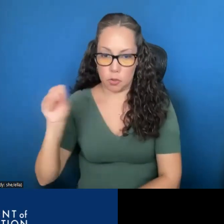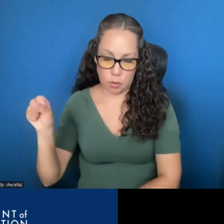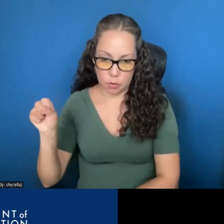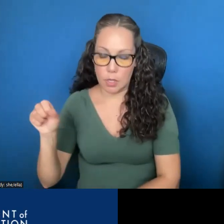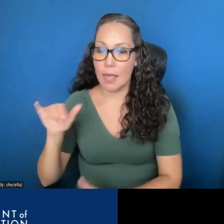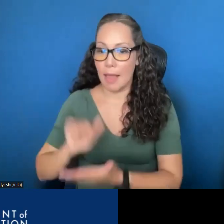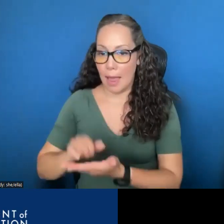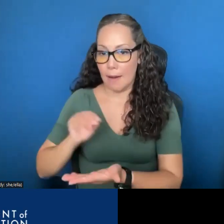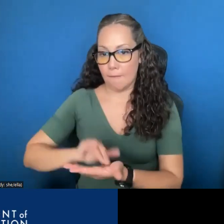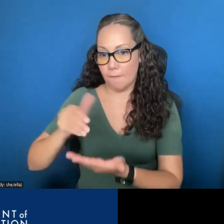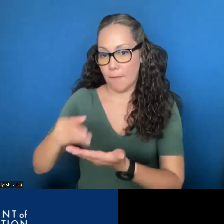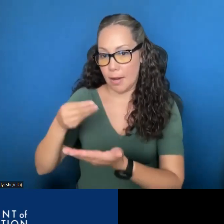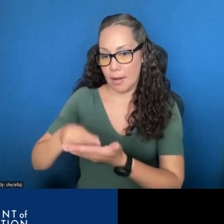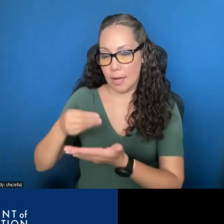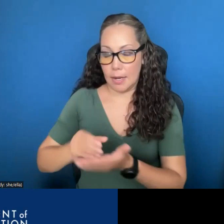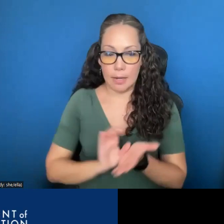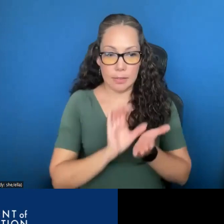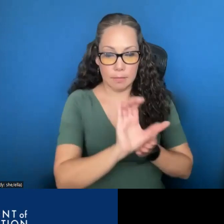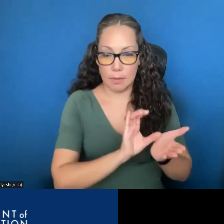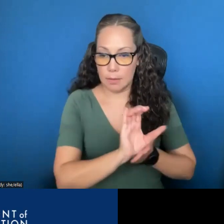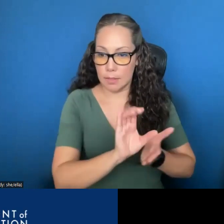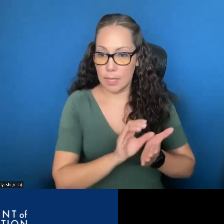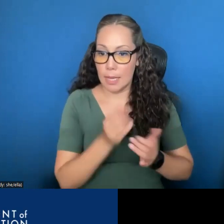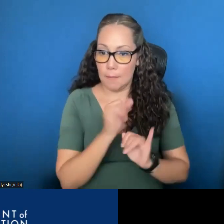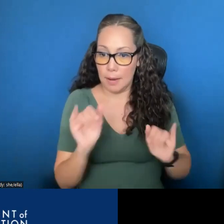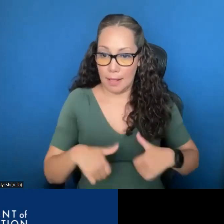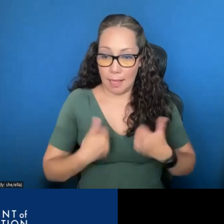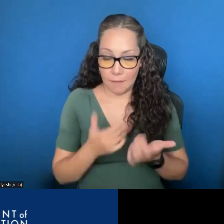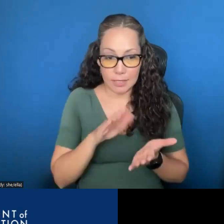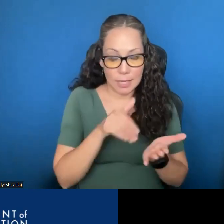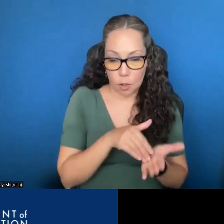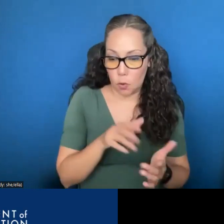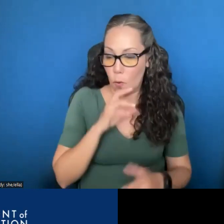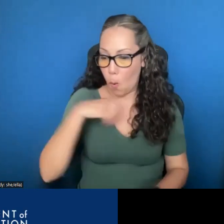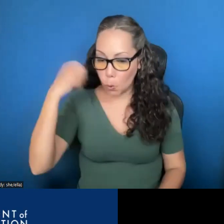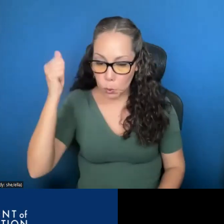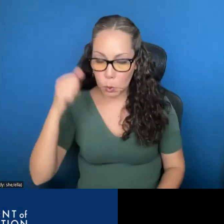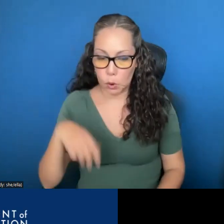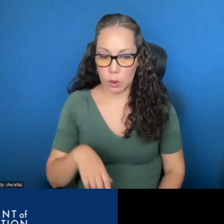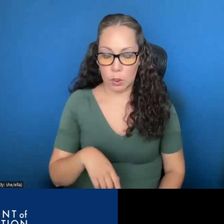to invest in Independent Living Center Services older individuals who are blind programs or back